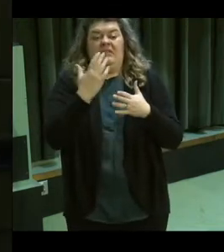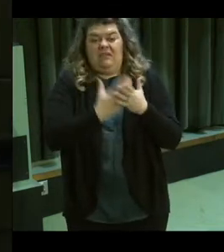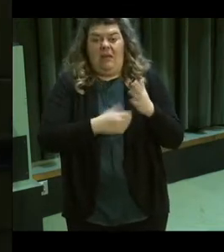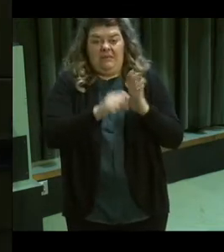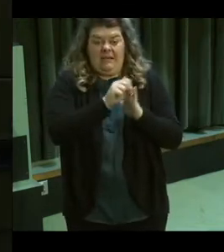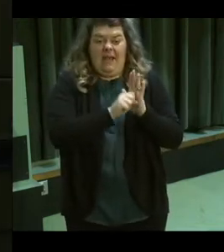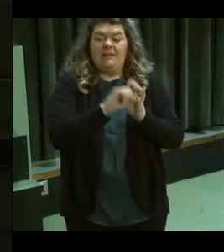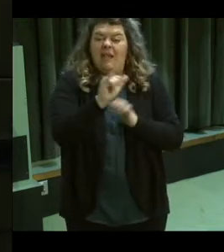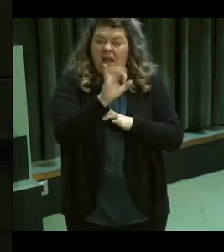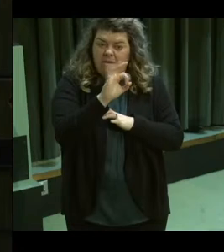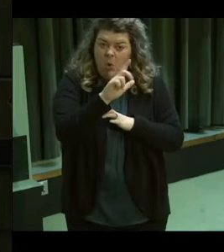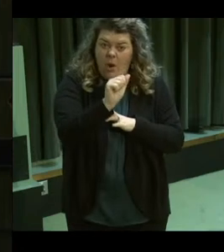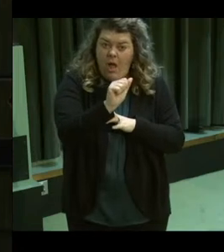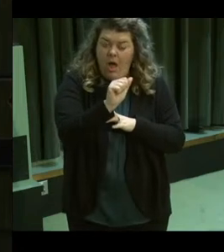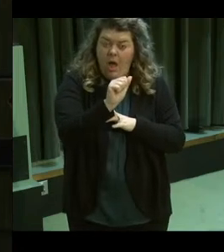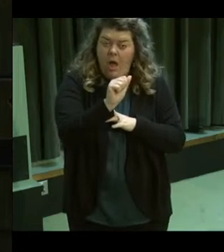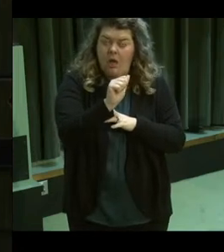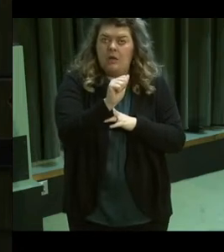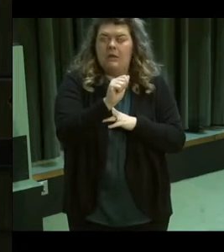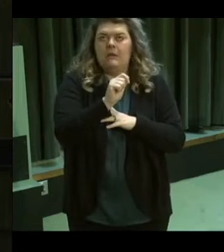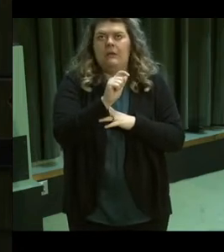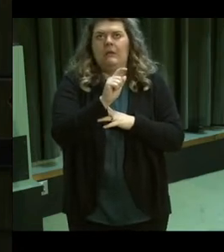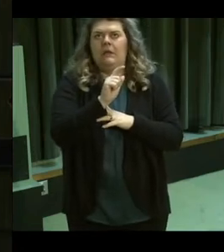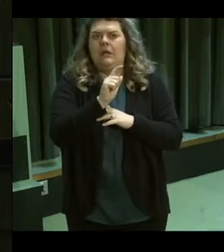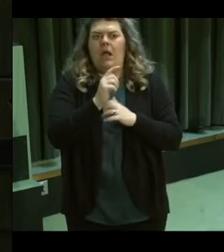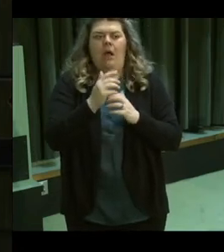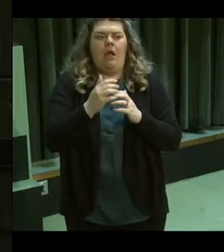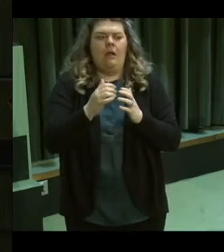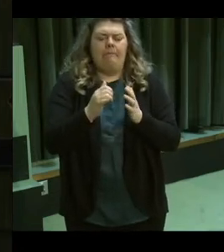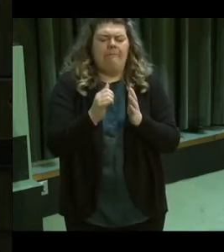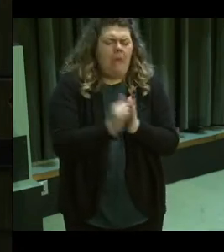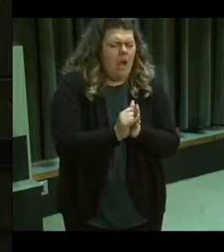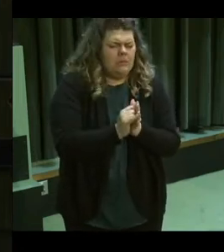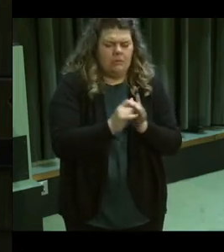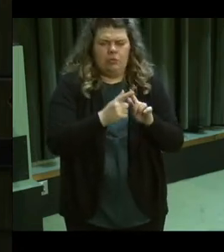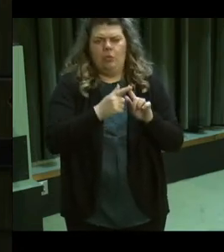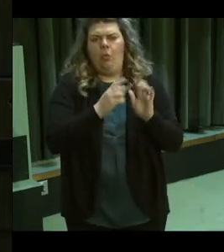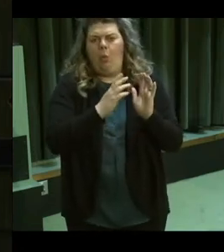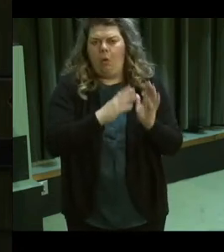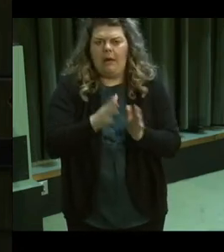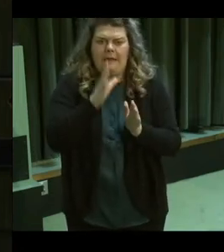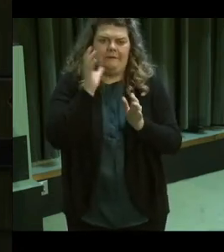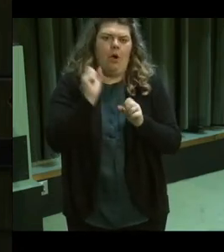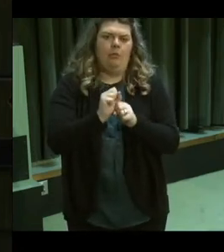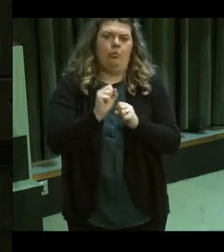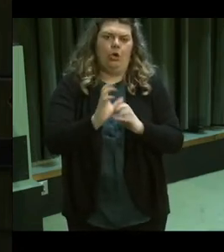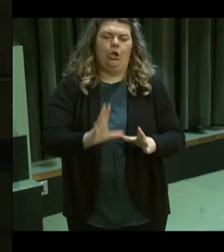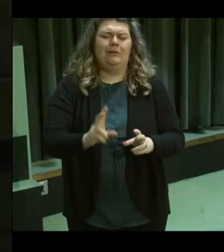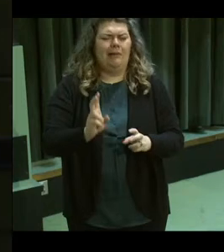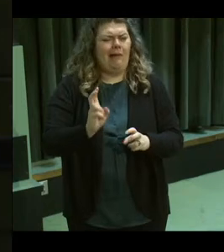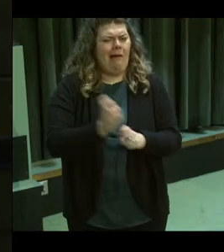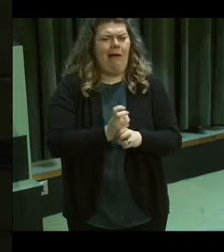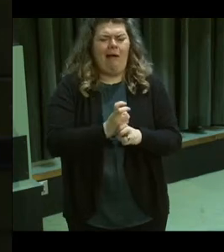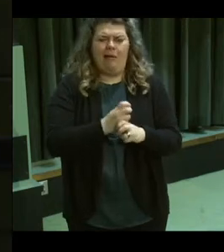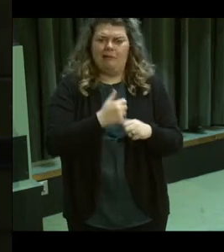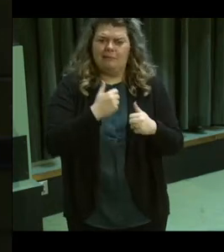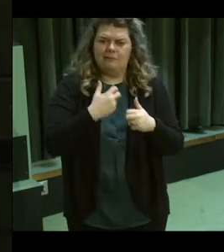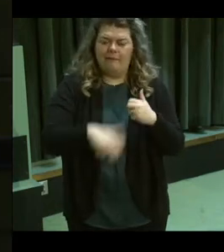Florida, it is almost impossible